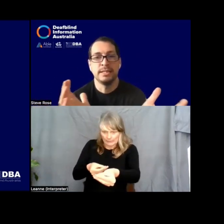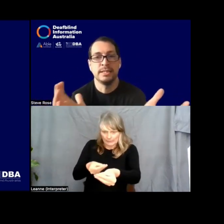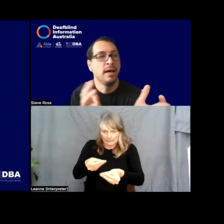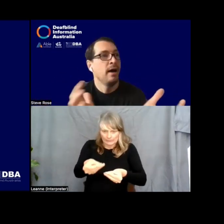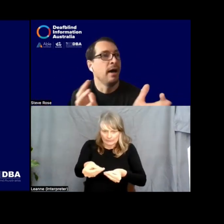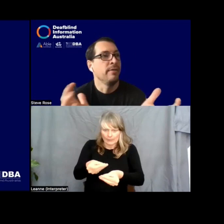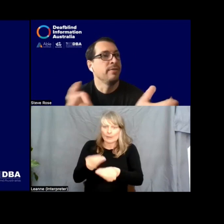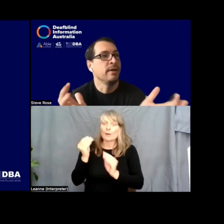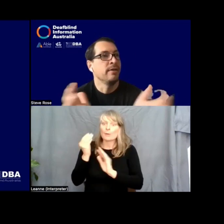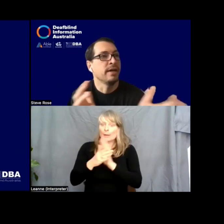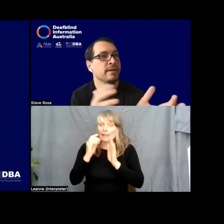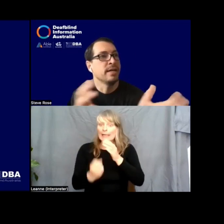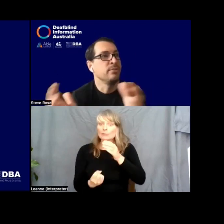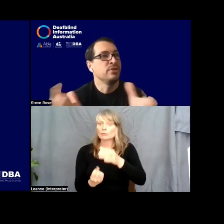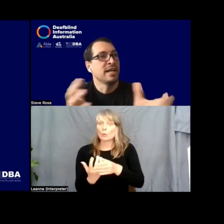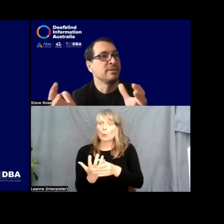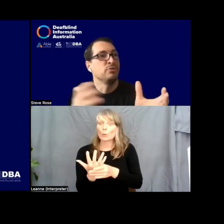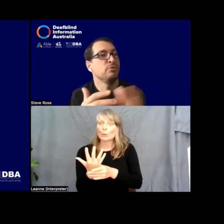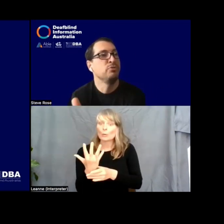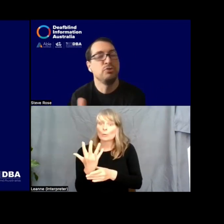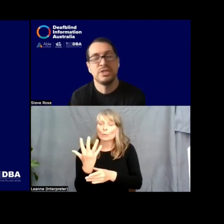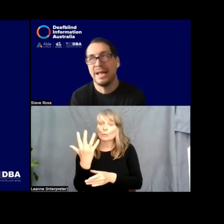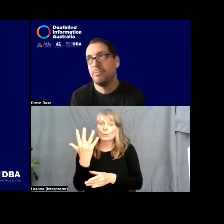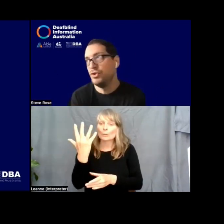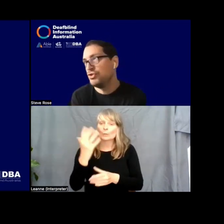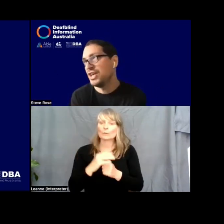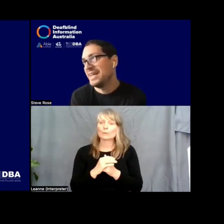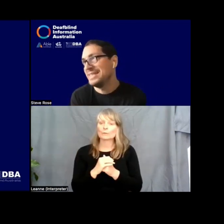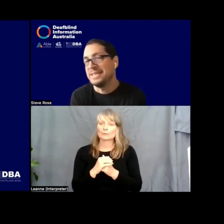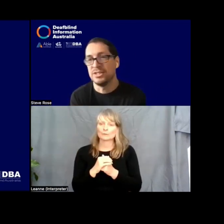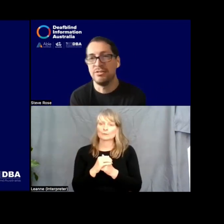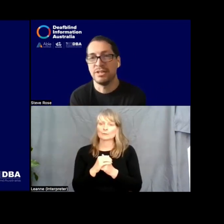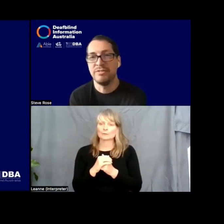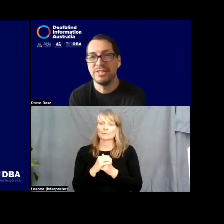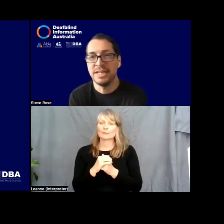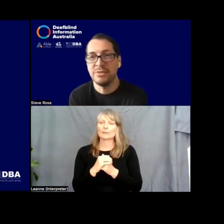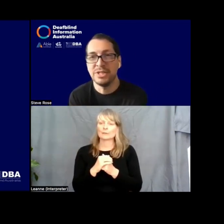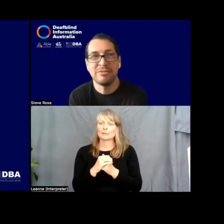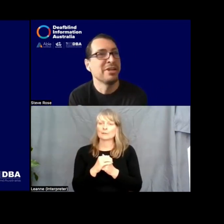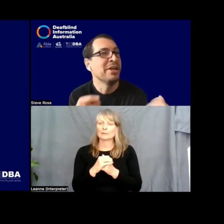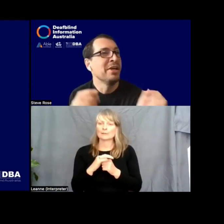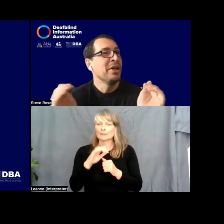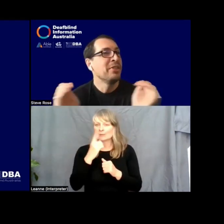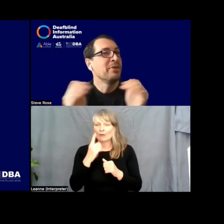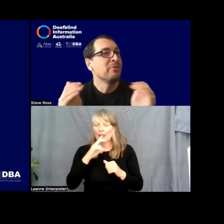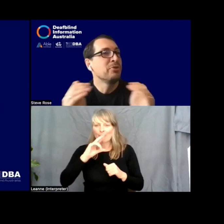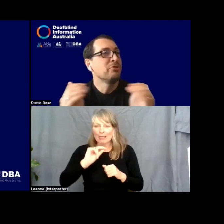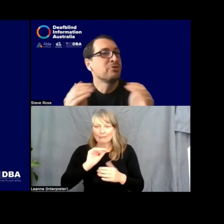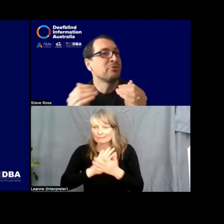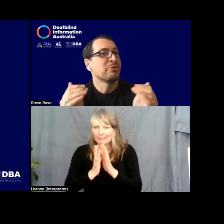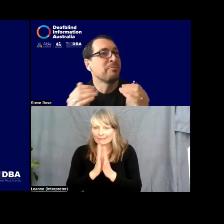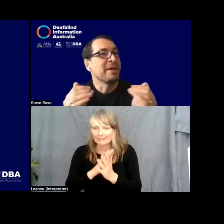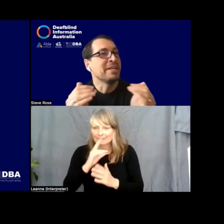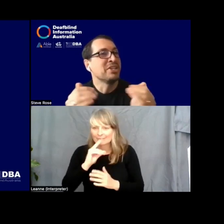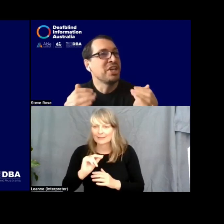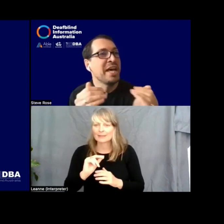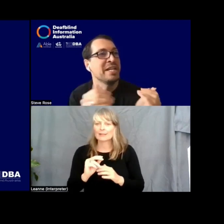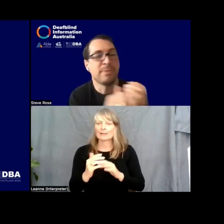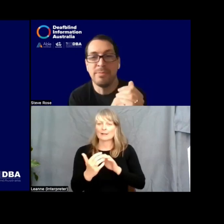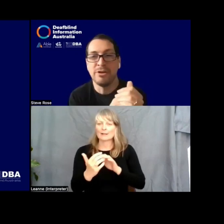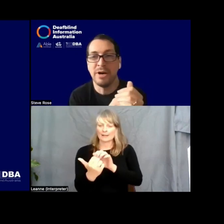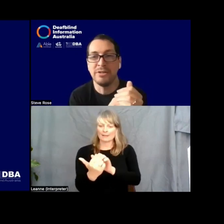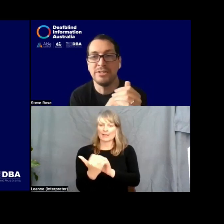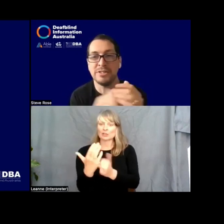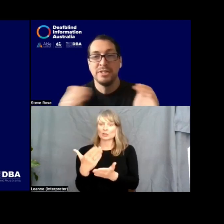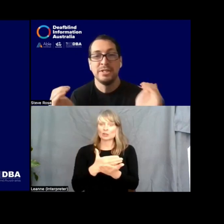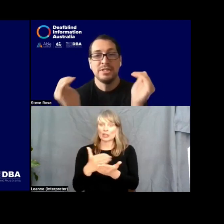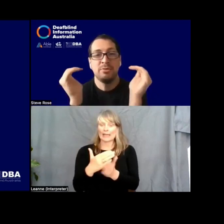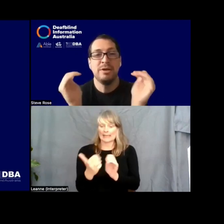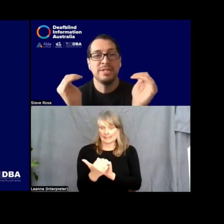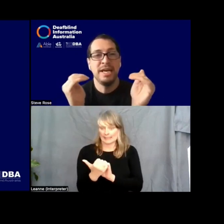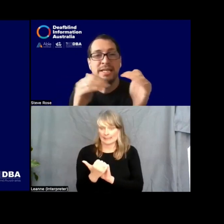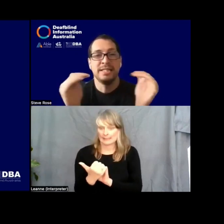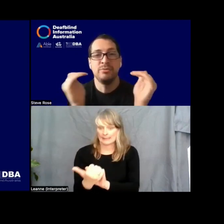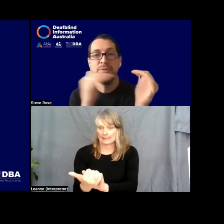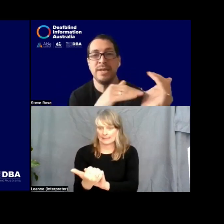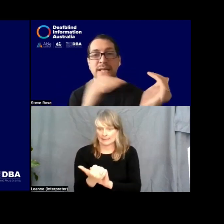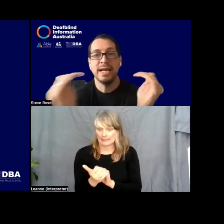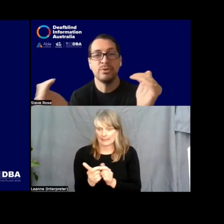and that mutuality shared by both partners. So what I'm saying is if we meet language